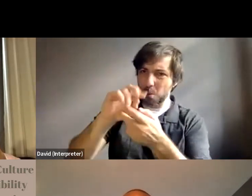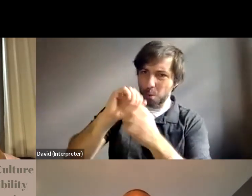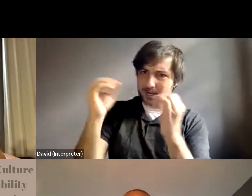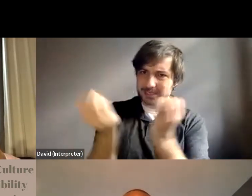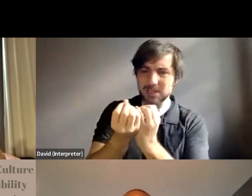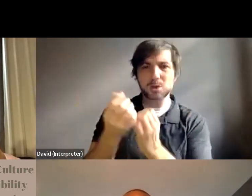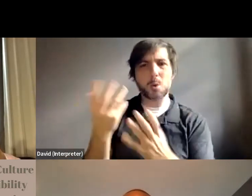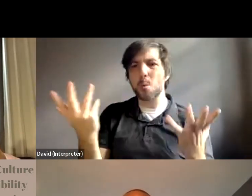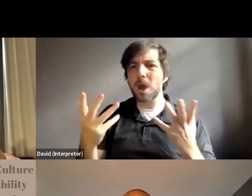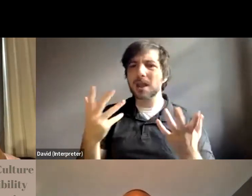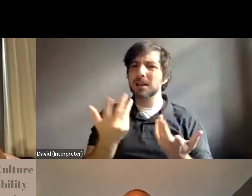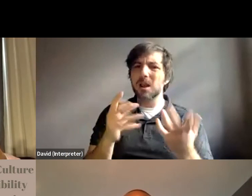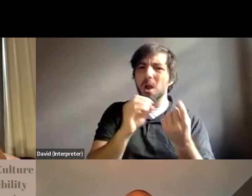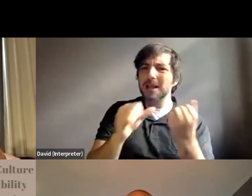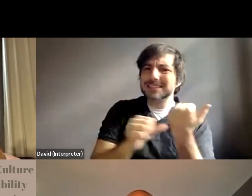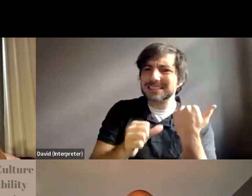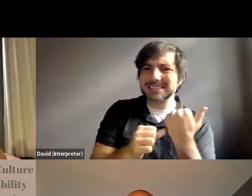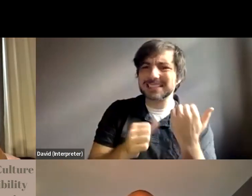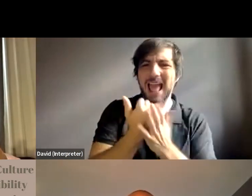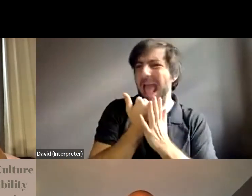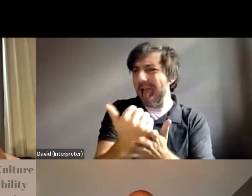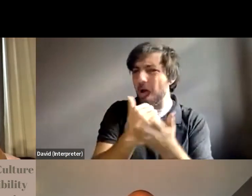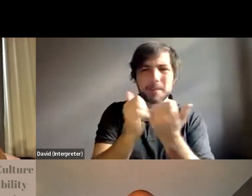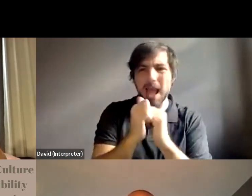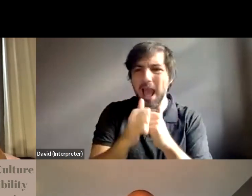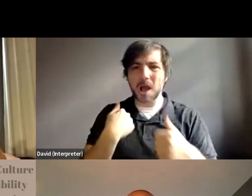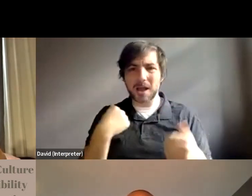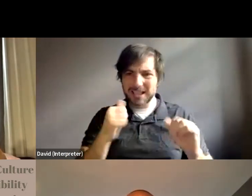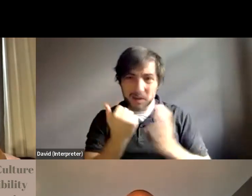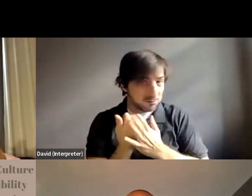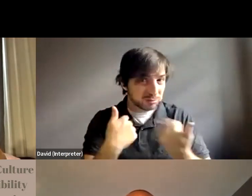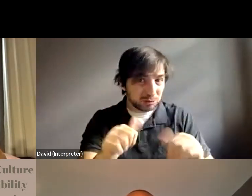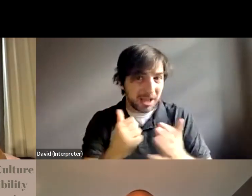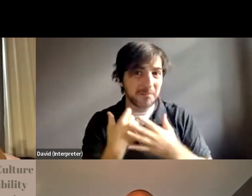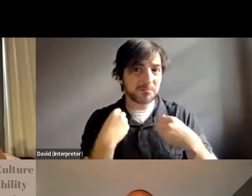like from someone who can offer input? Laura is a advocate